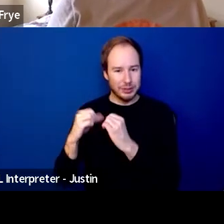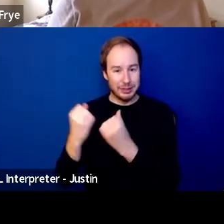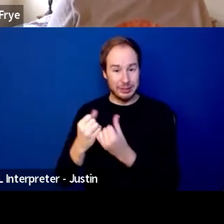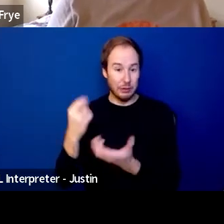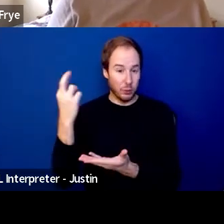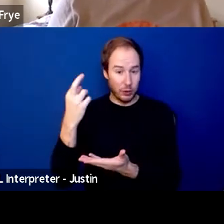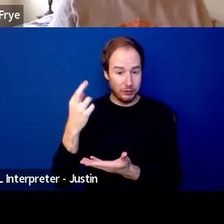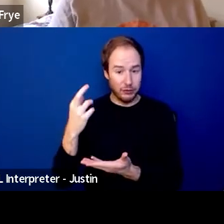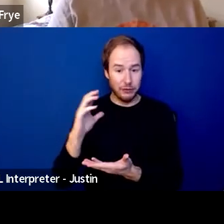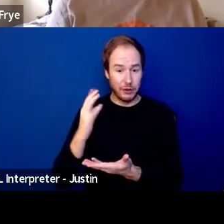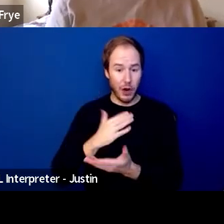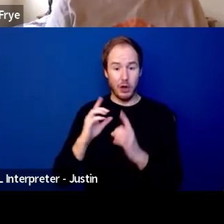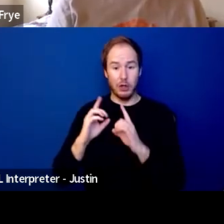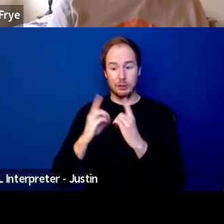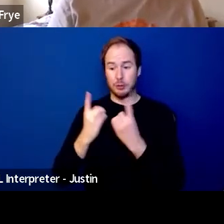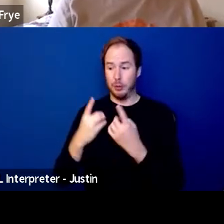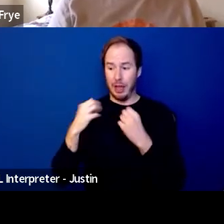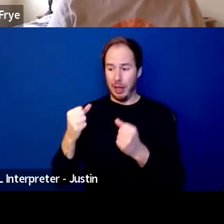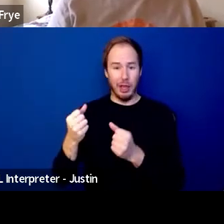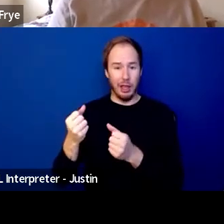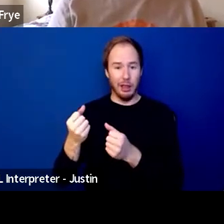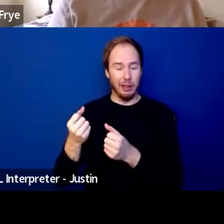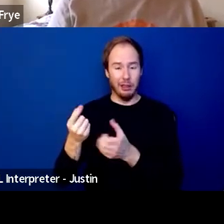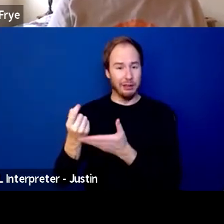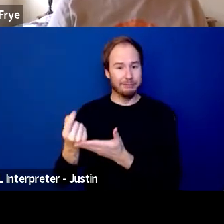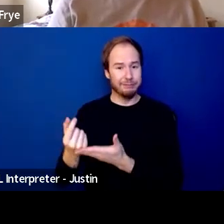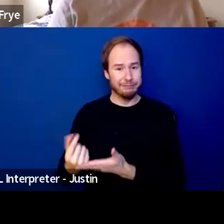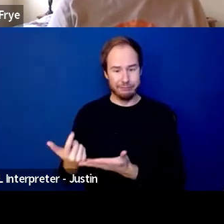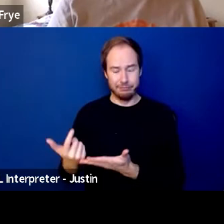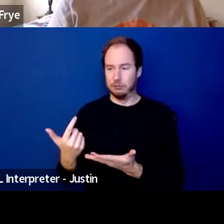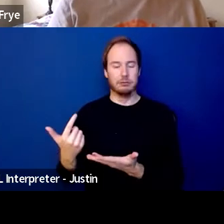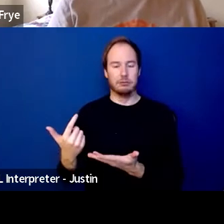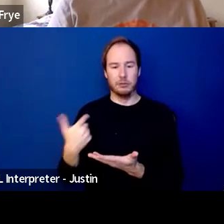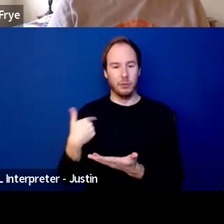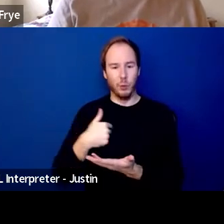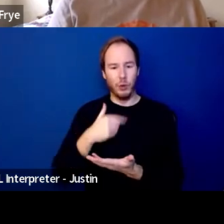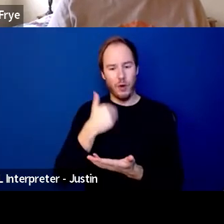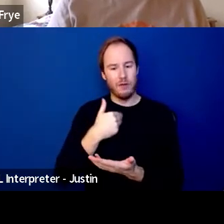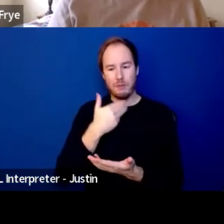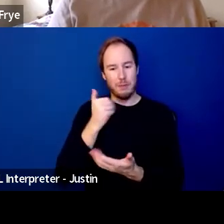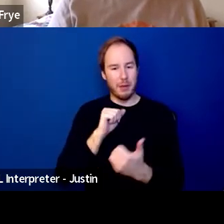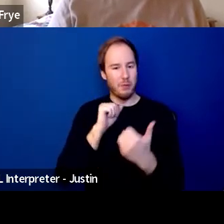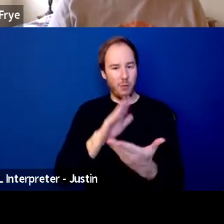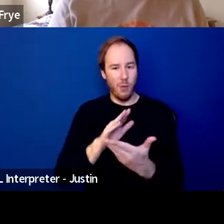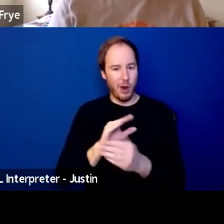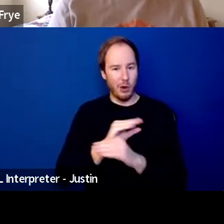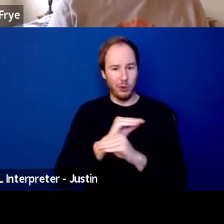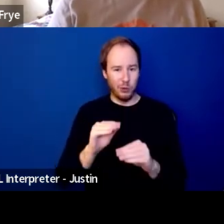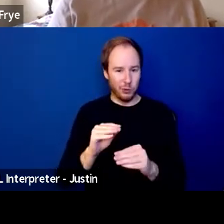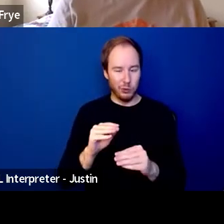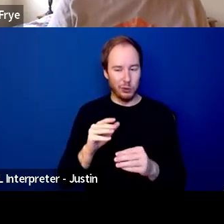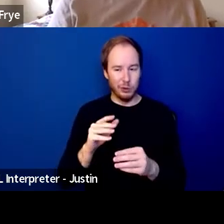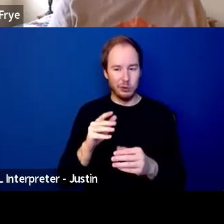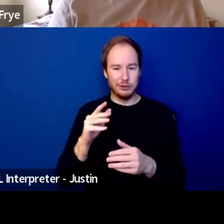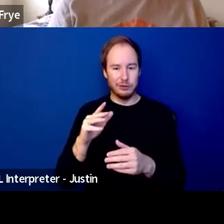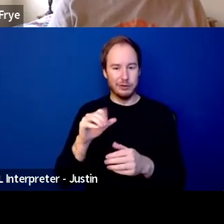our department of health got rid of them. So we don't have the best practice as far as intensive case management for the community.